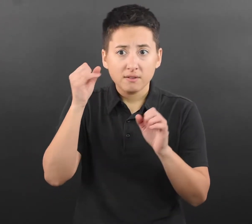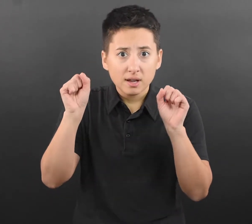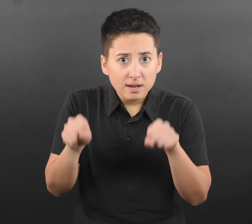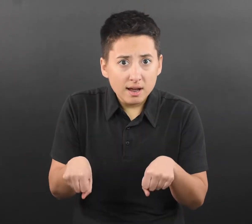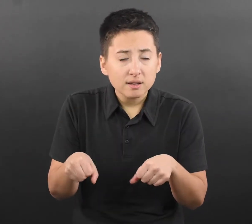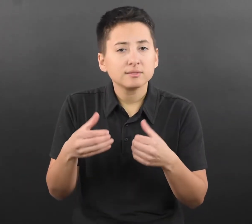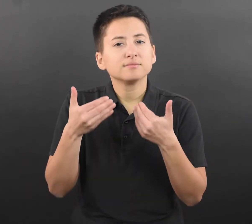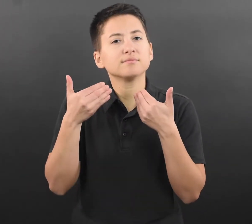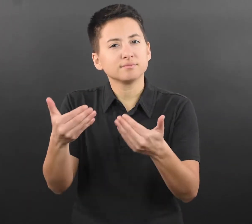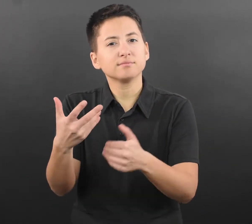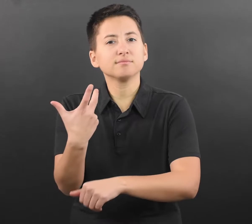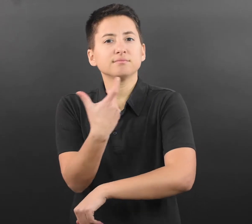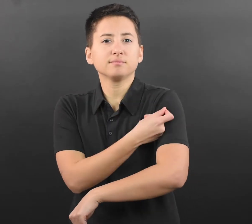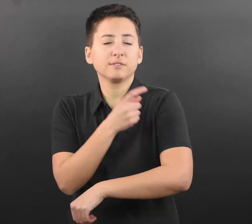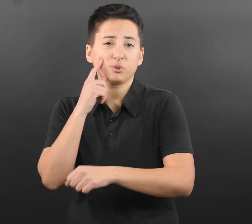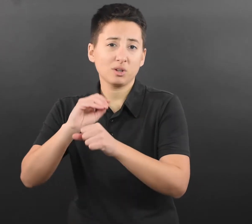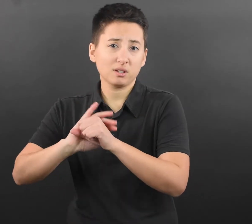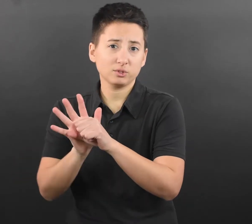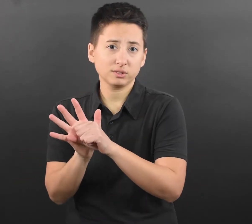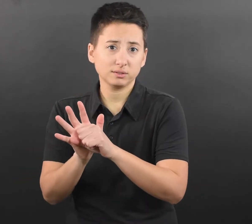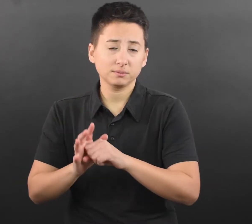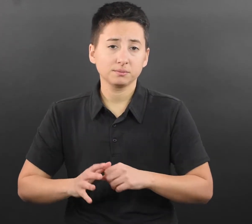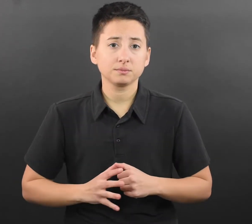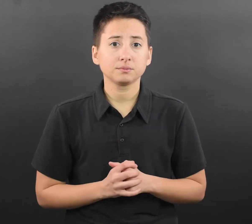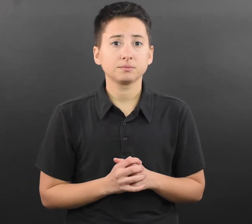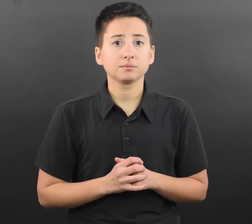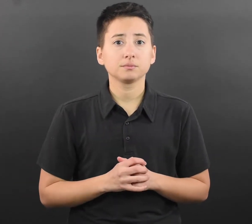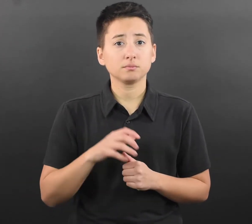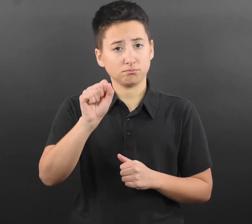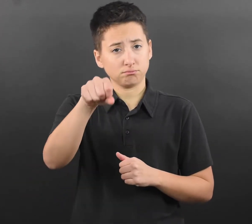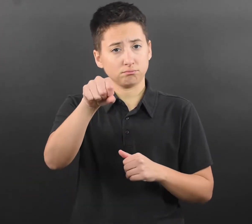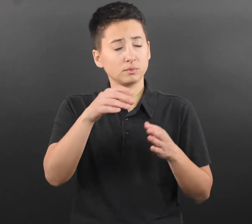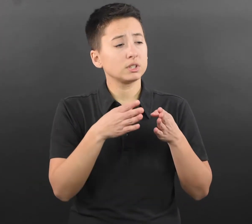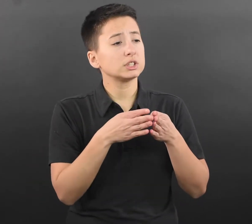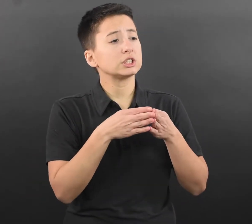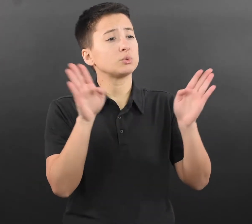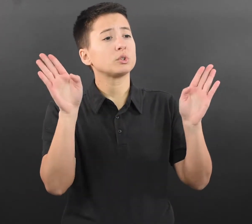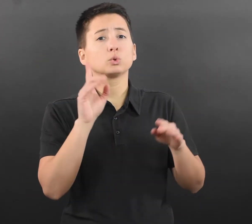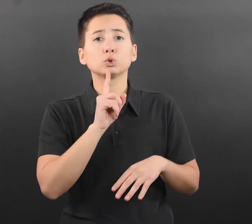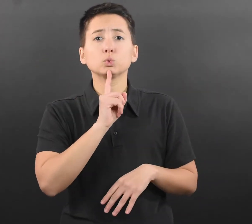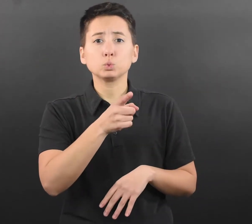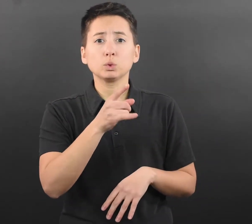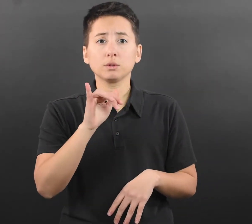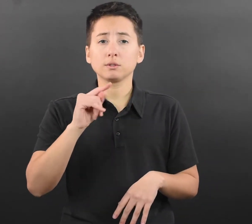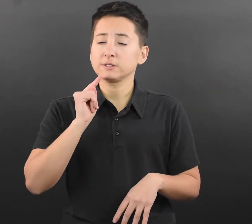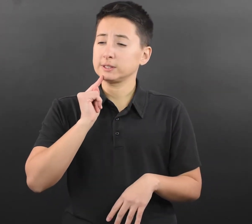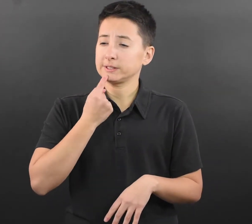While it is generally true that severe cases of COVID-19 are more likely in older people and